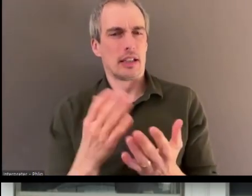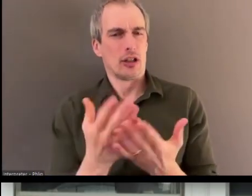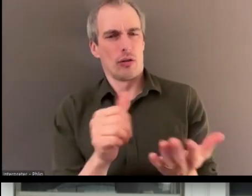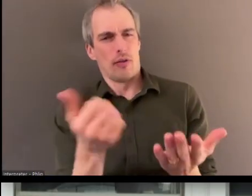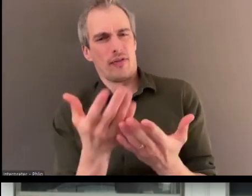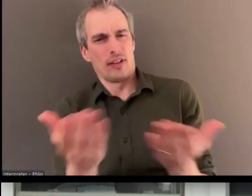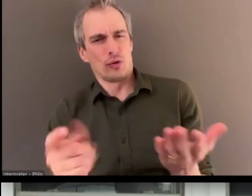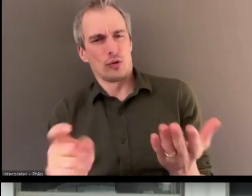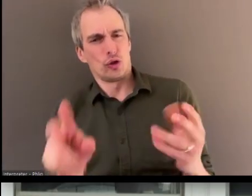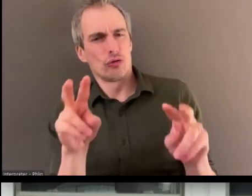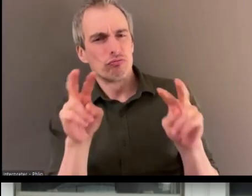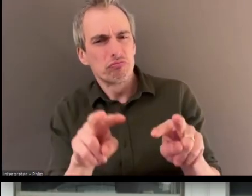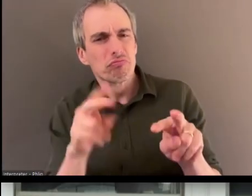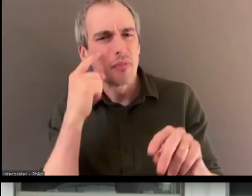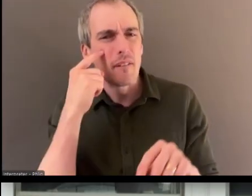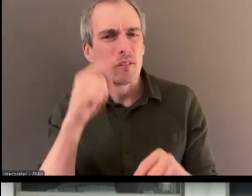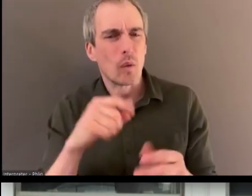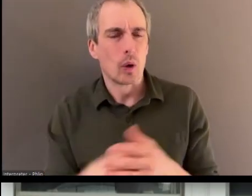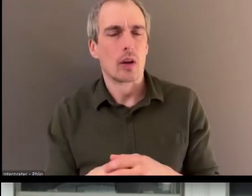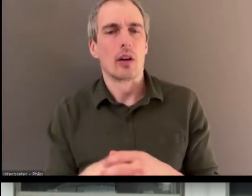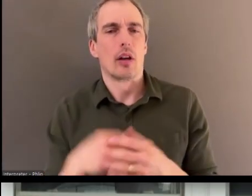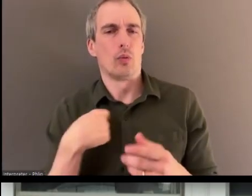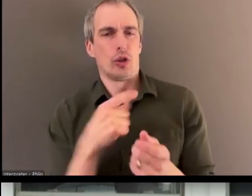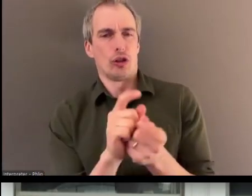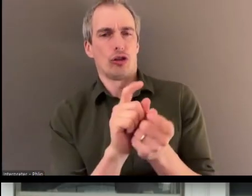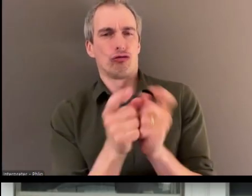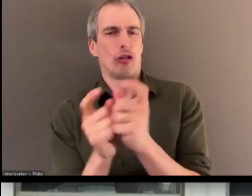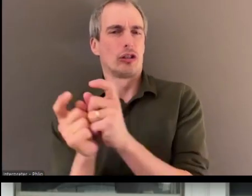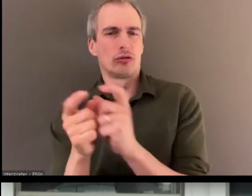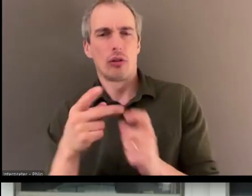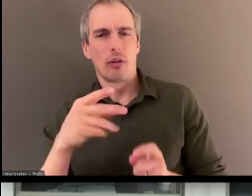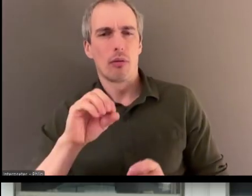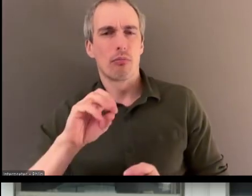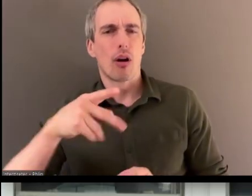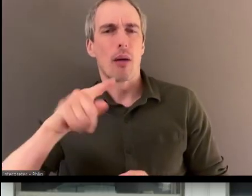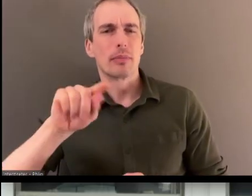That way we're giving that semantic weight to essentially guide and hold the hand of